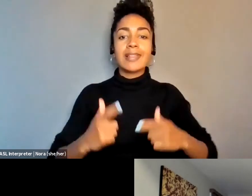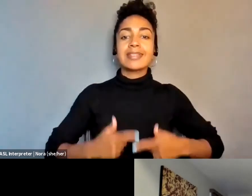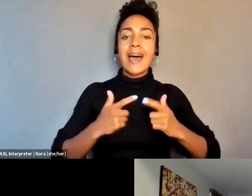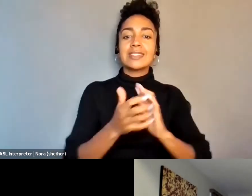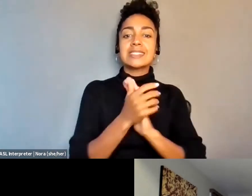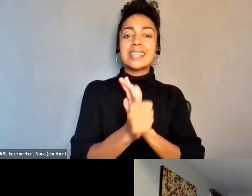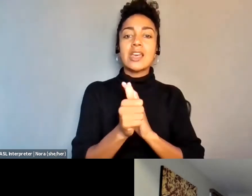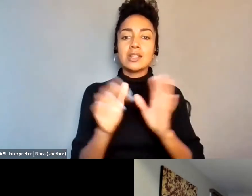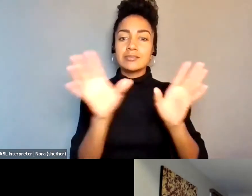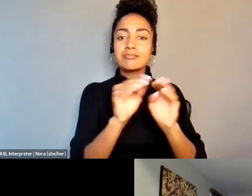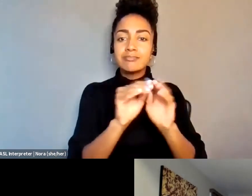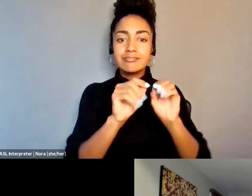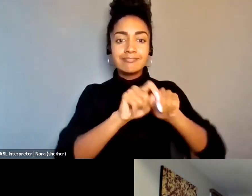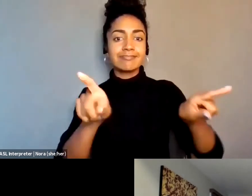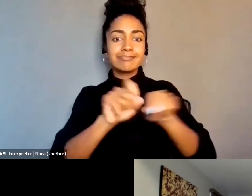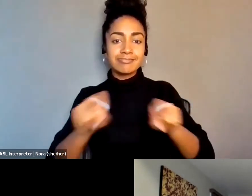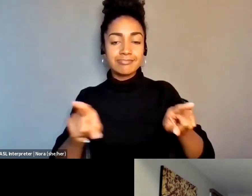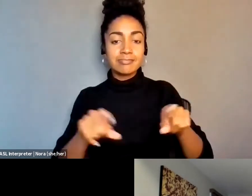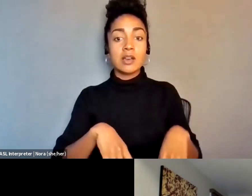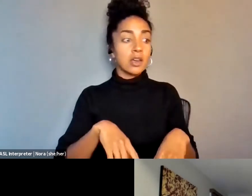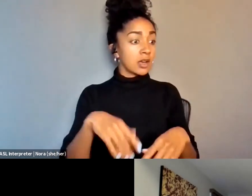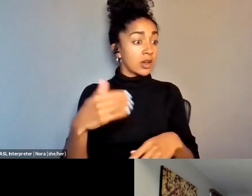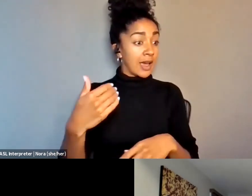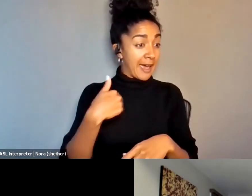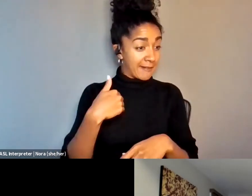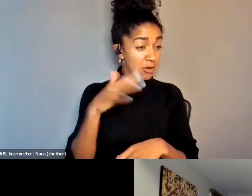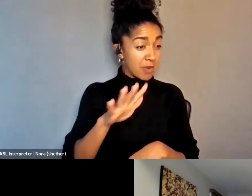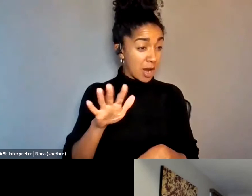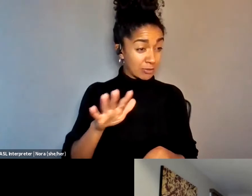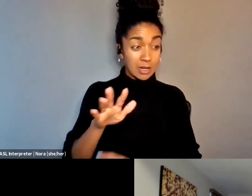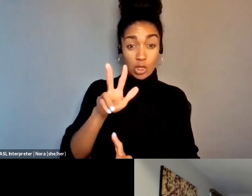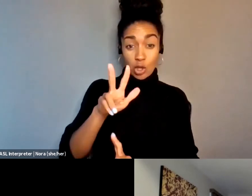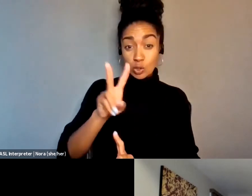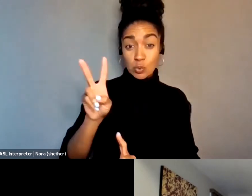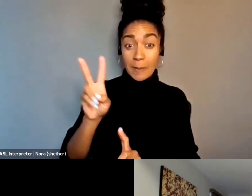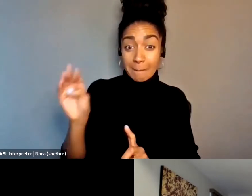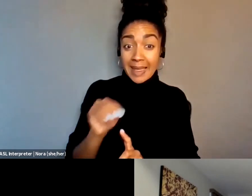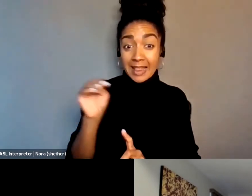education television episodes.